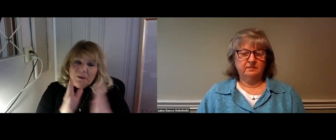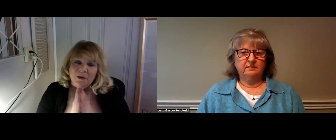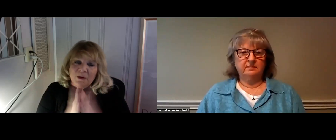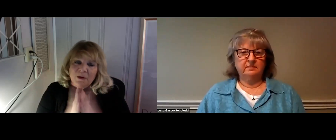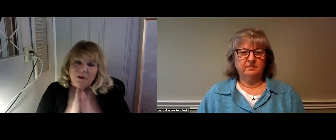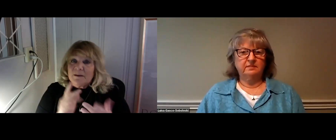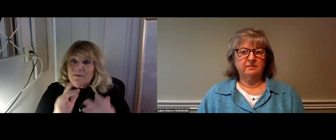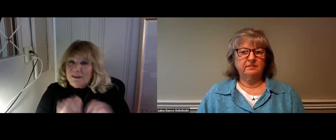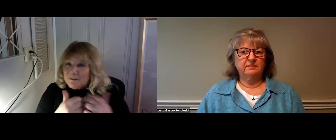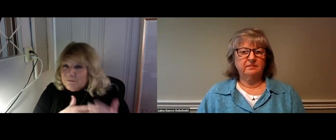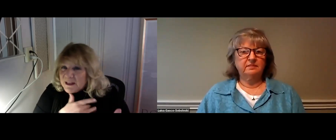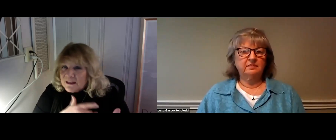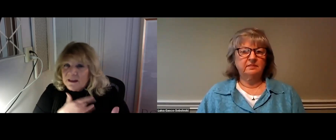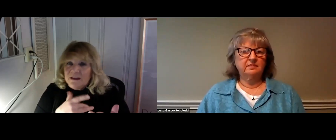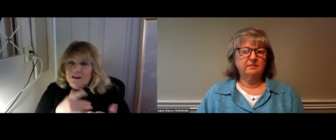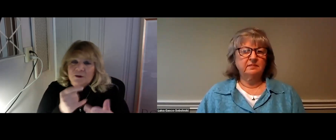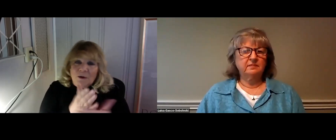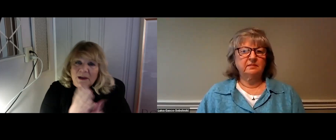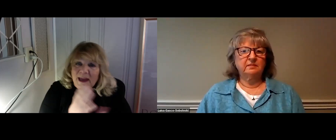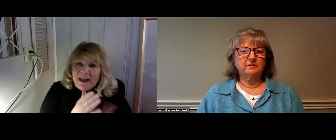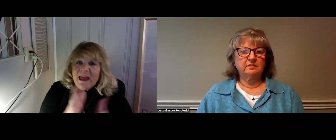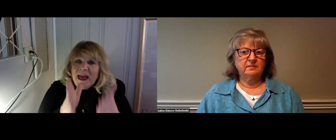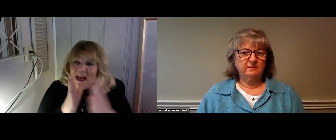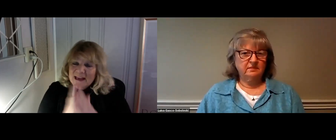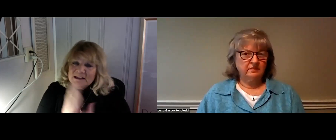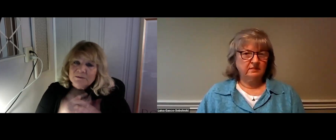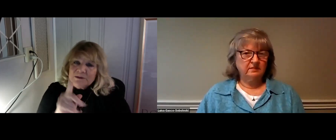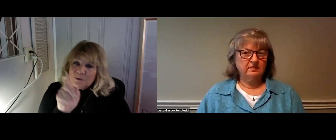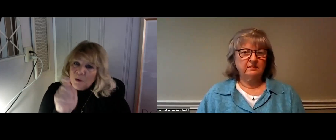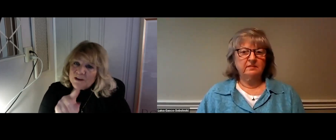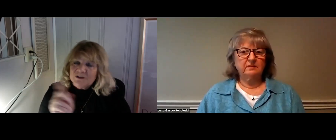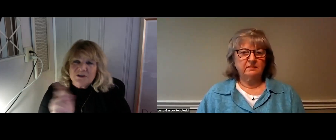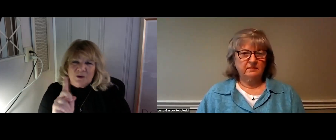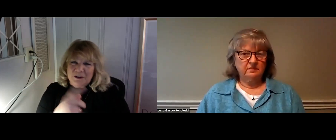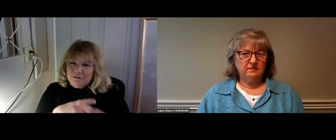ask them, how they're feeling? You okay? ask them some questions, Where you from?